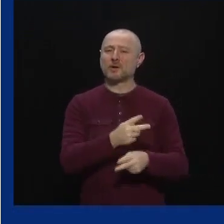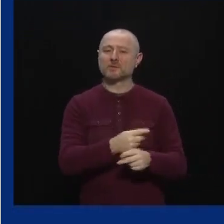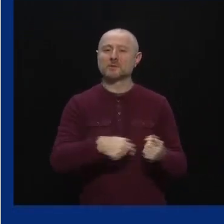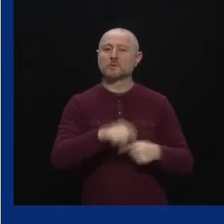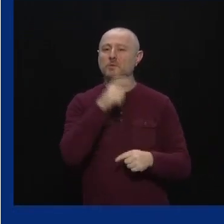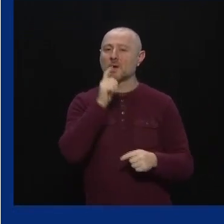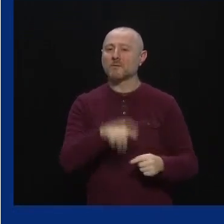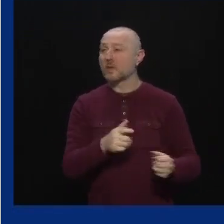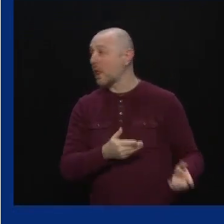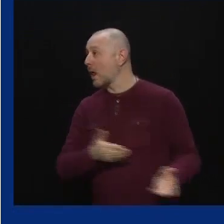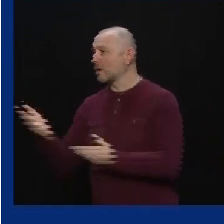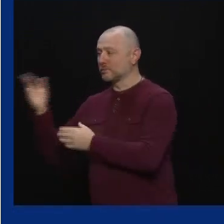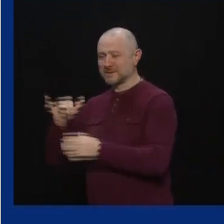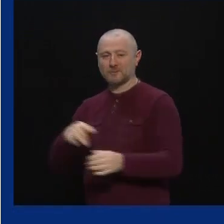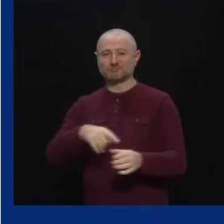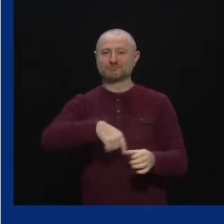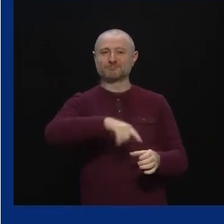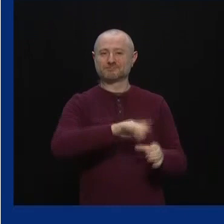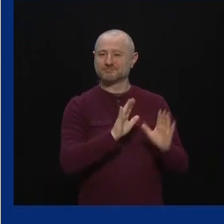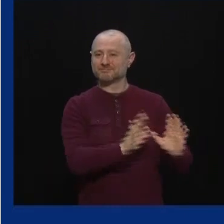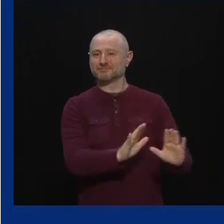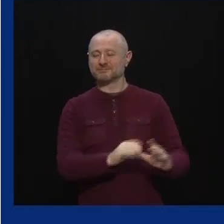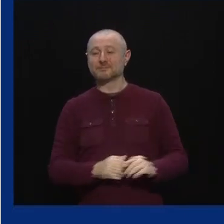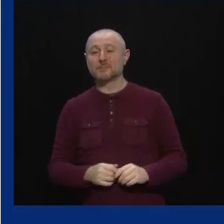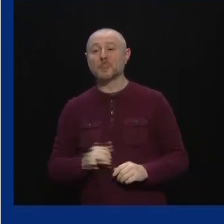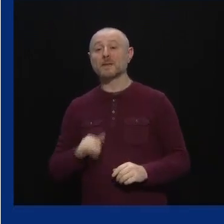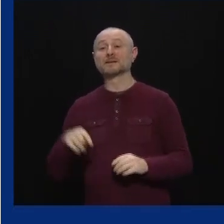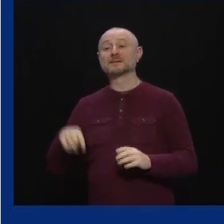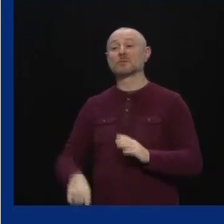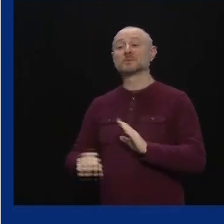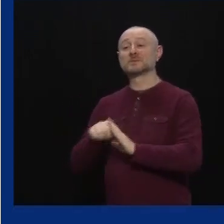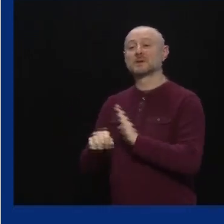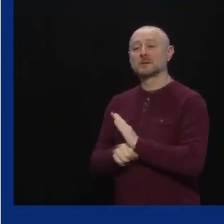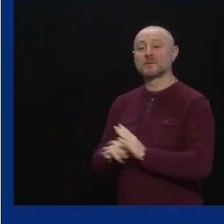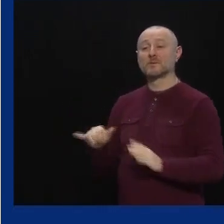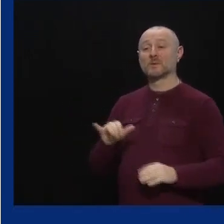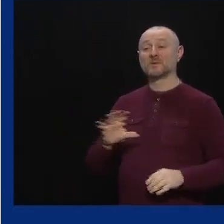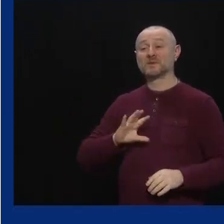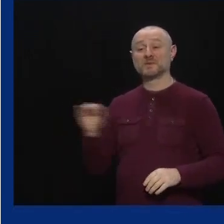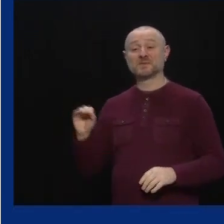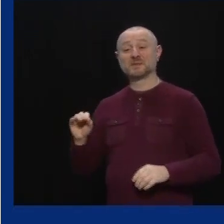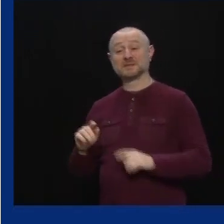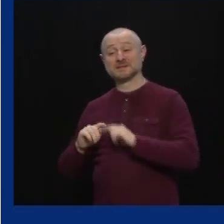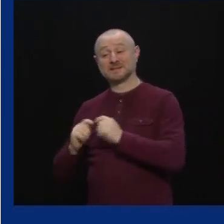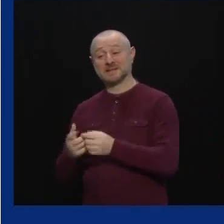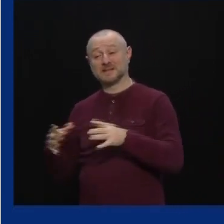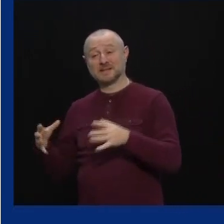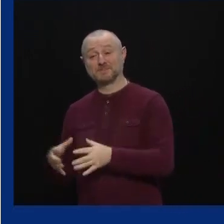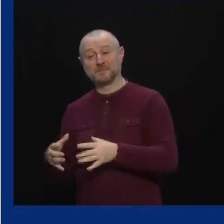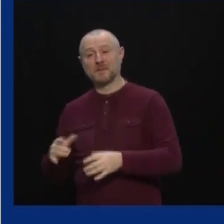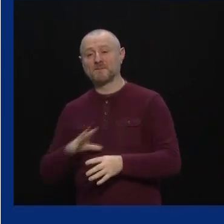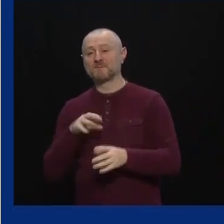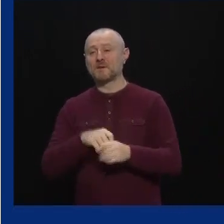THAT REALLY FREES UP OUR LOCAL EMS SO THAT OUR LOCAL 911 RESPONSE IS NOT TIED UP WITH THESE PATIENT TRANSFERS.